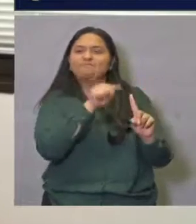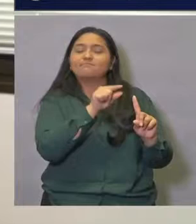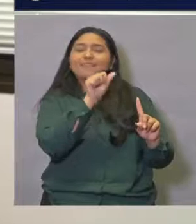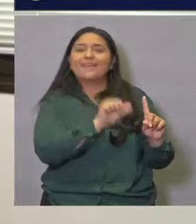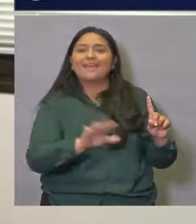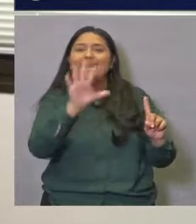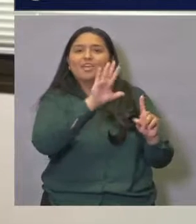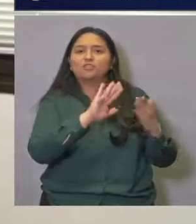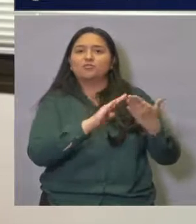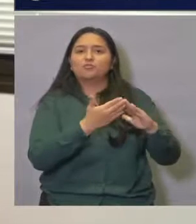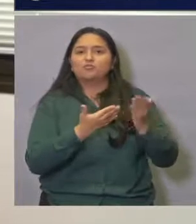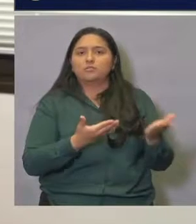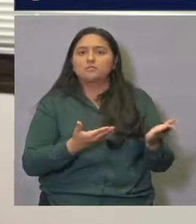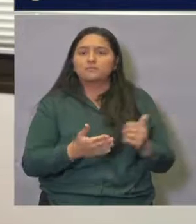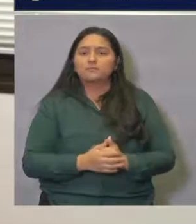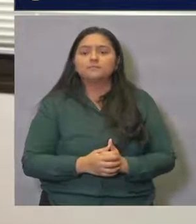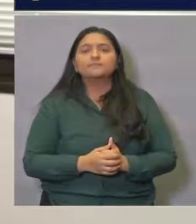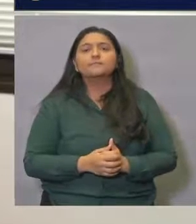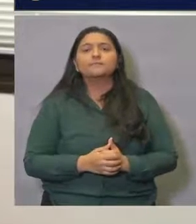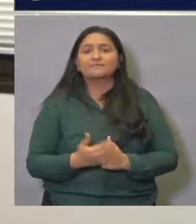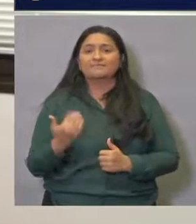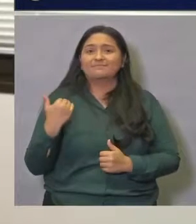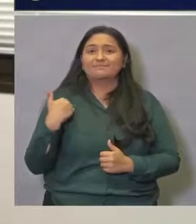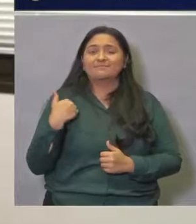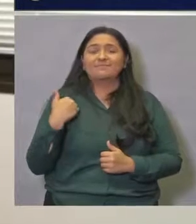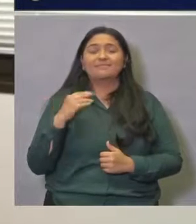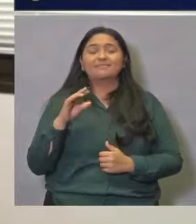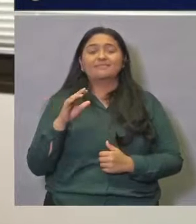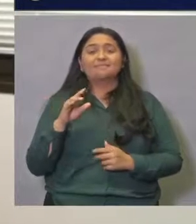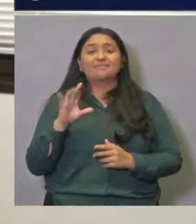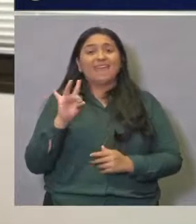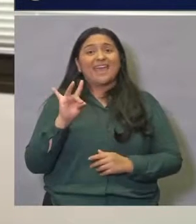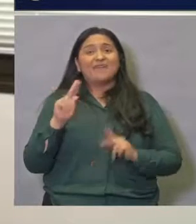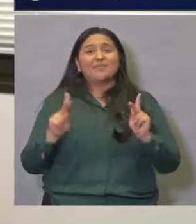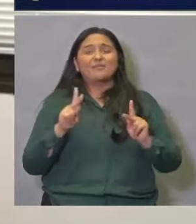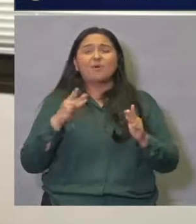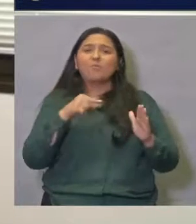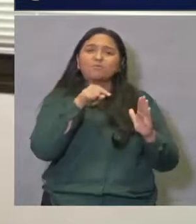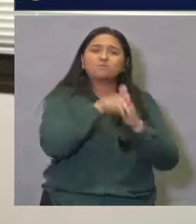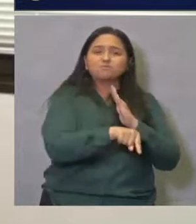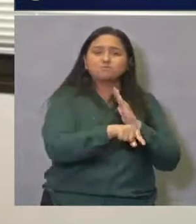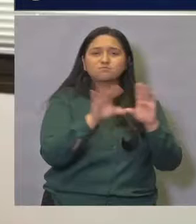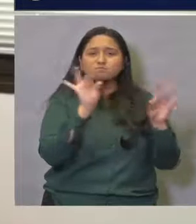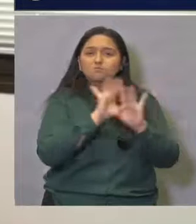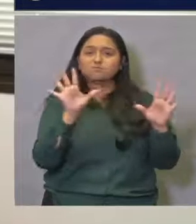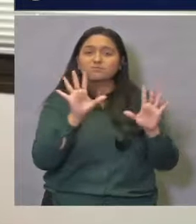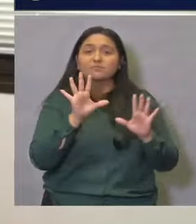SUPERVISORA HA DENUNCIADO VARIAS VECES ANTERIORMENTE, LA